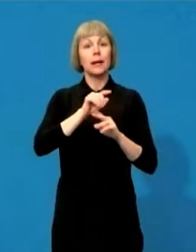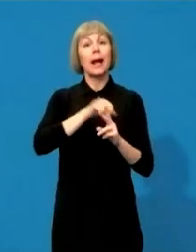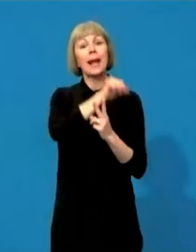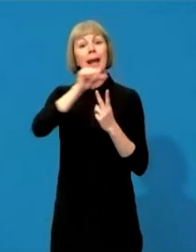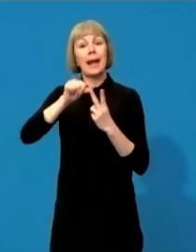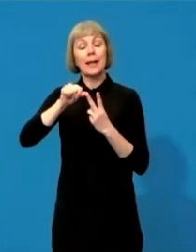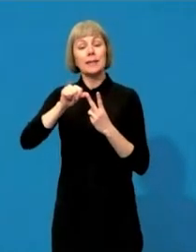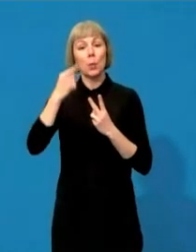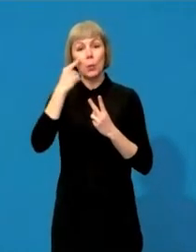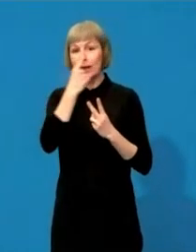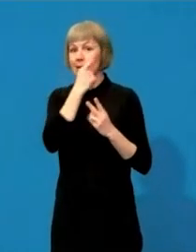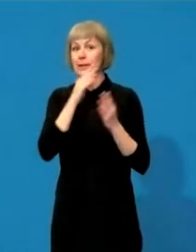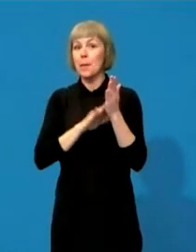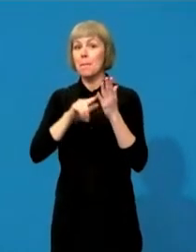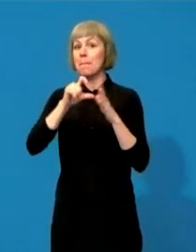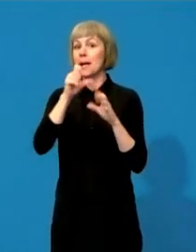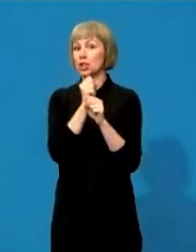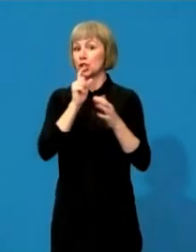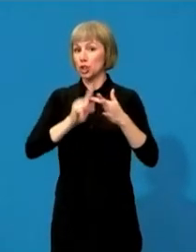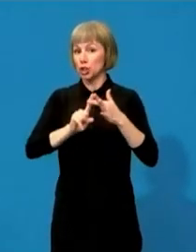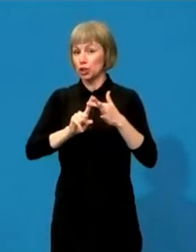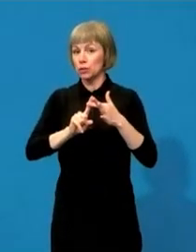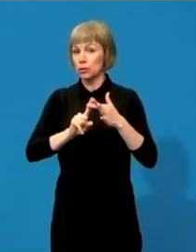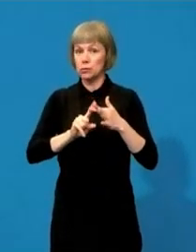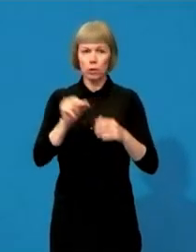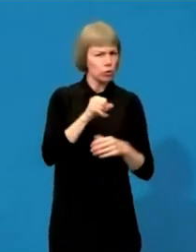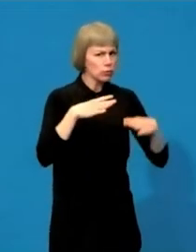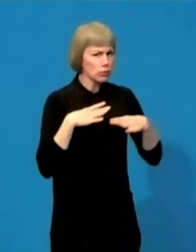And do we take a break, or do we have Mudge now? It's a matter for you, Chair. You tell me.